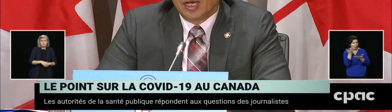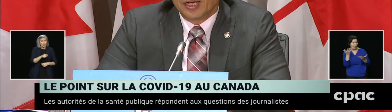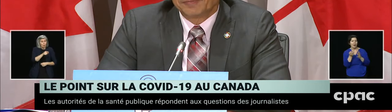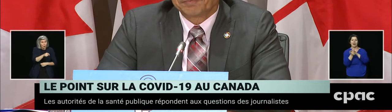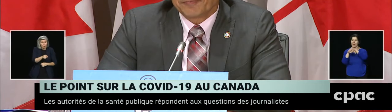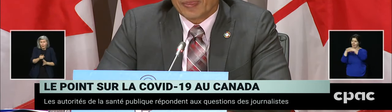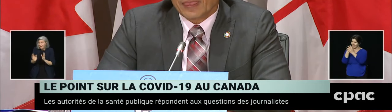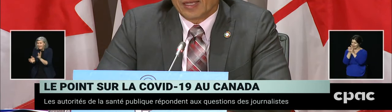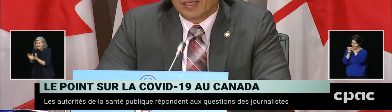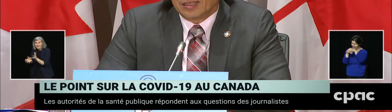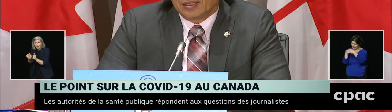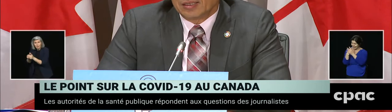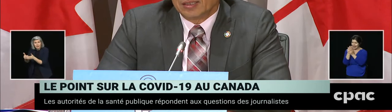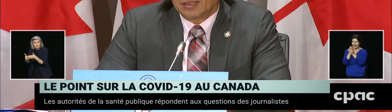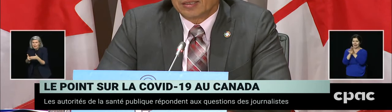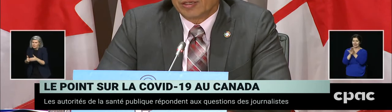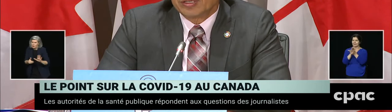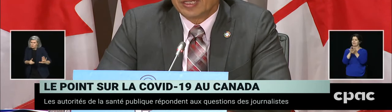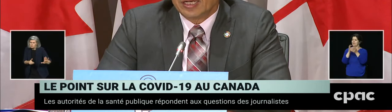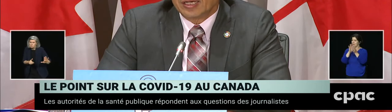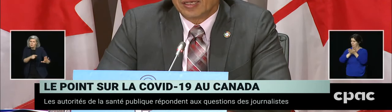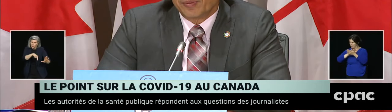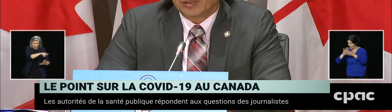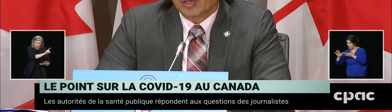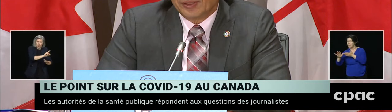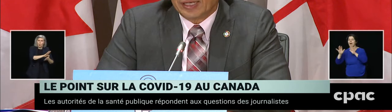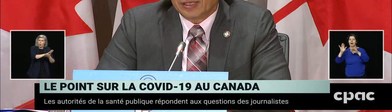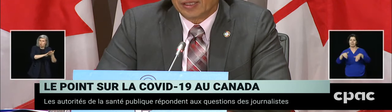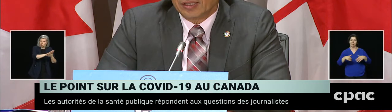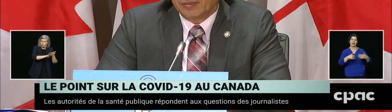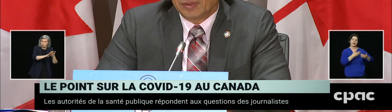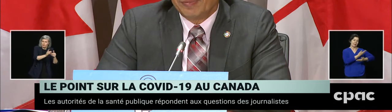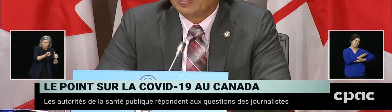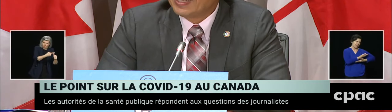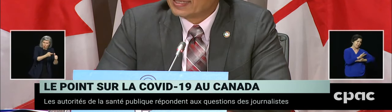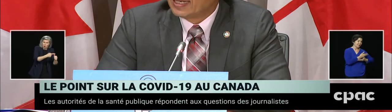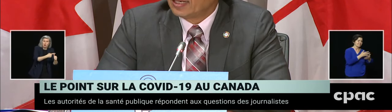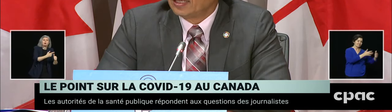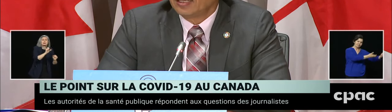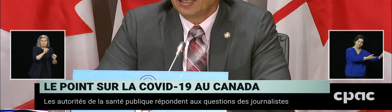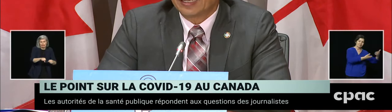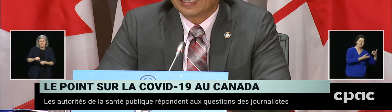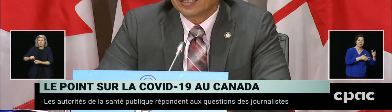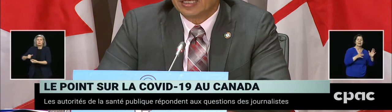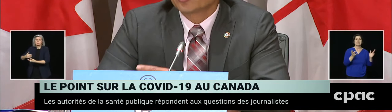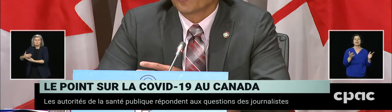WITHOUT REALLY MAKING SURE YOU